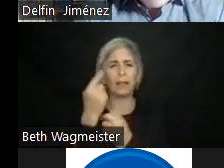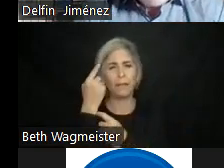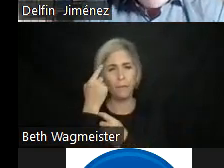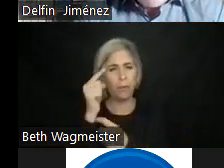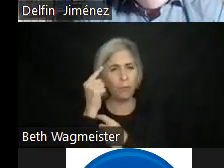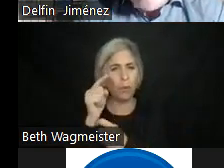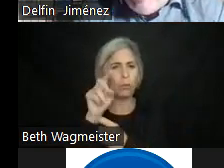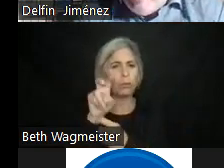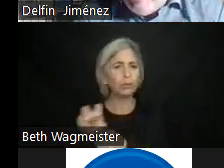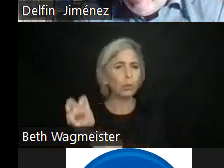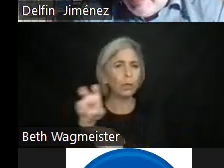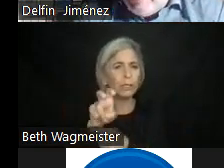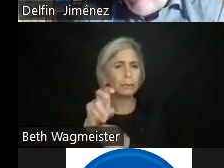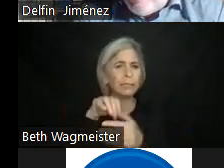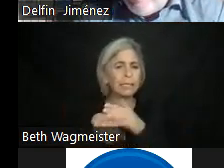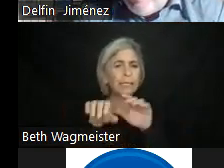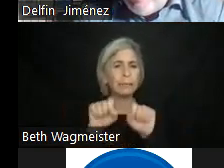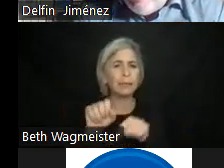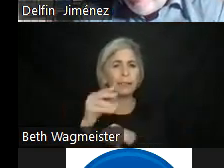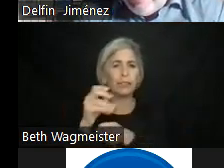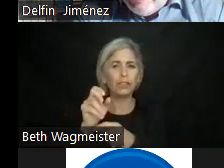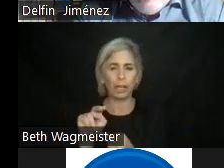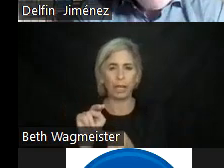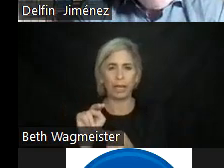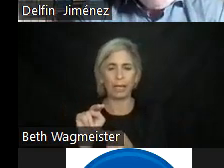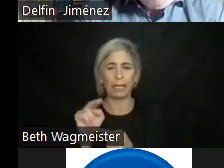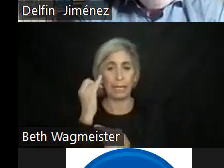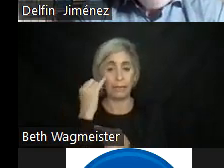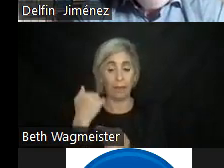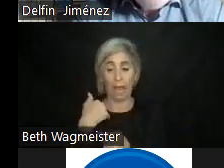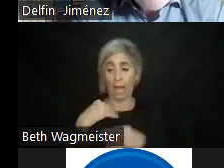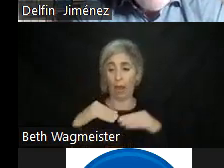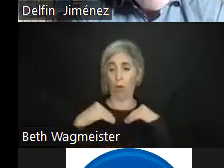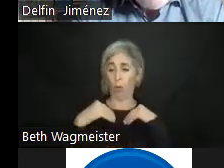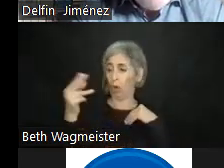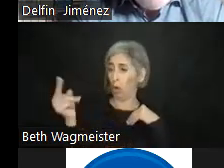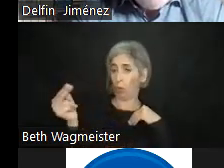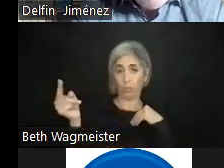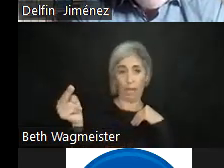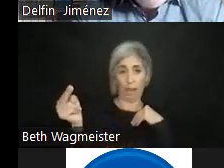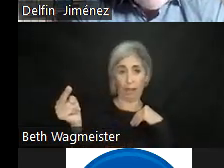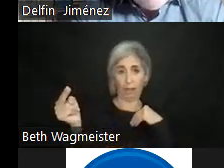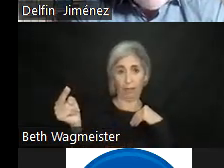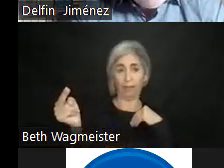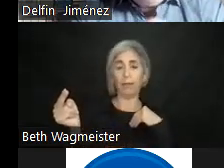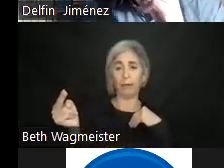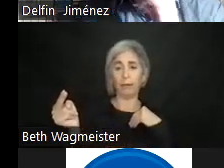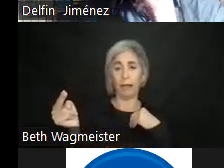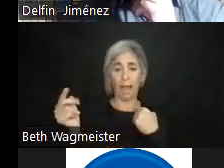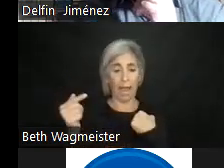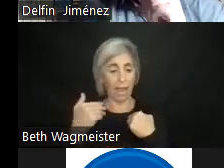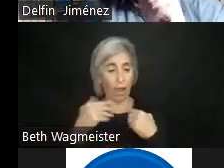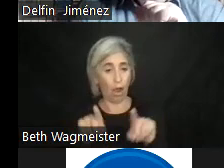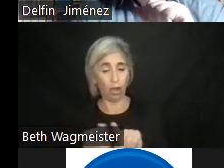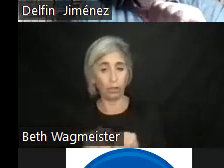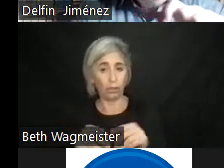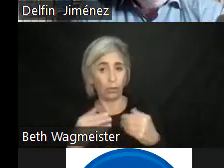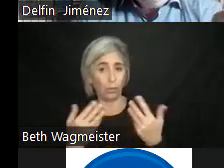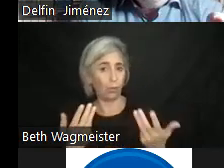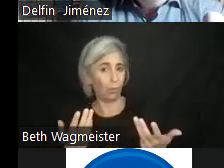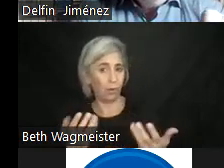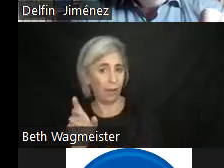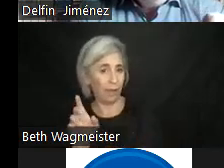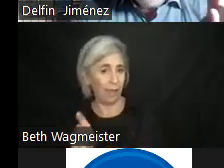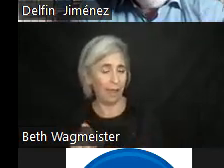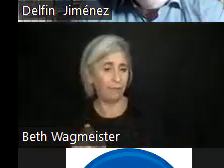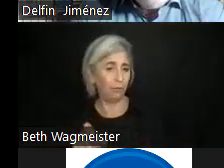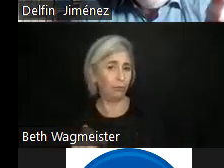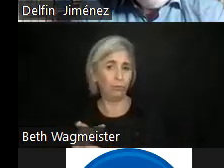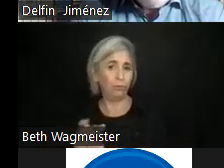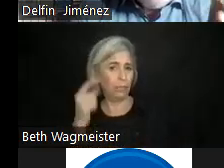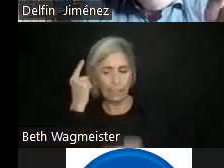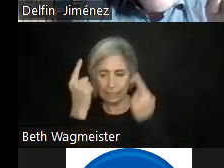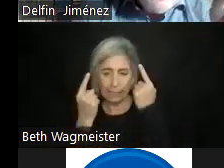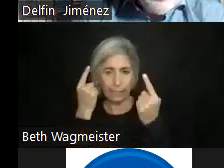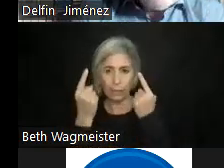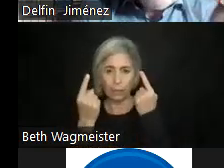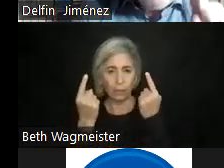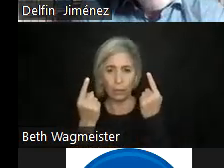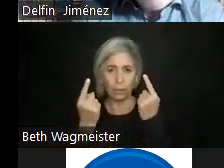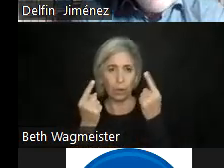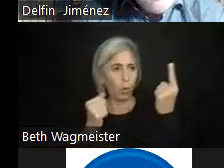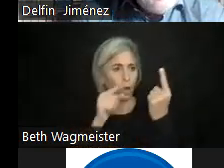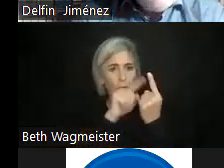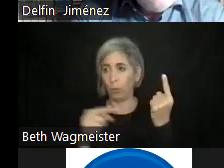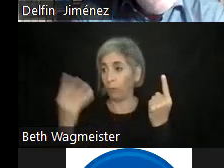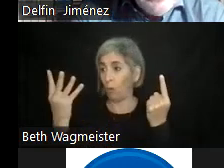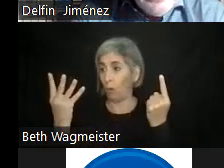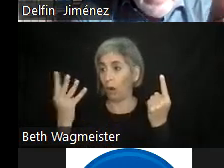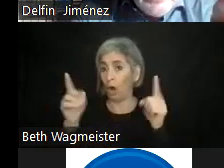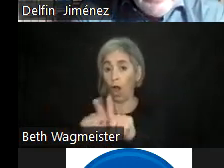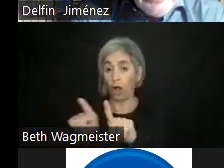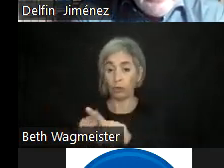And then if I have a hotel, and then I have to consider sections from 1 to 4, and I can